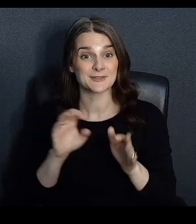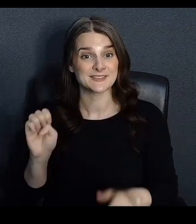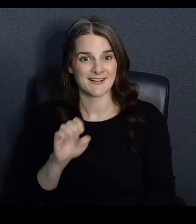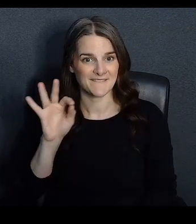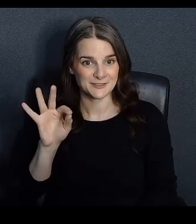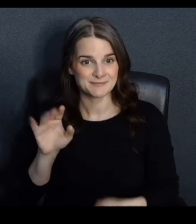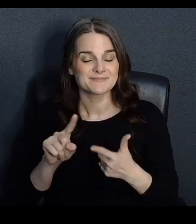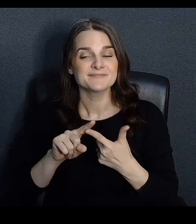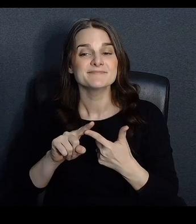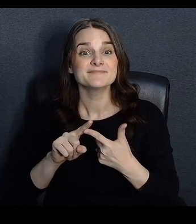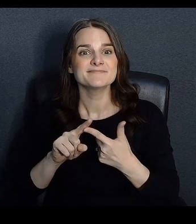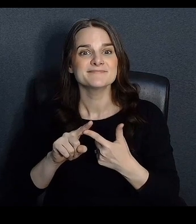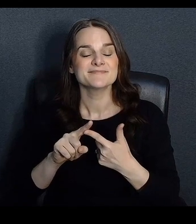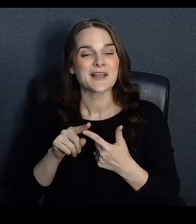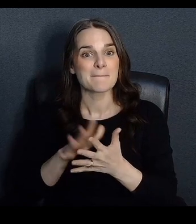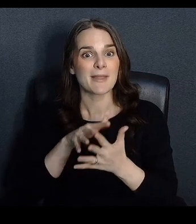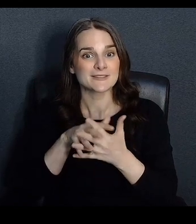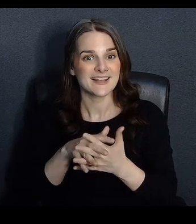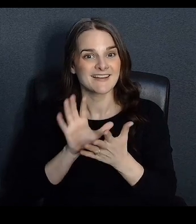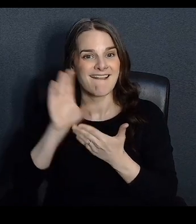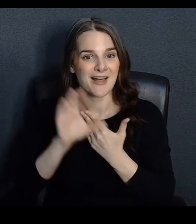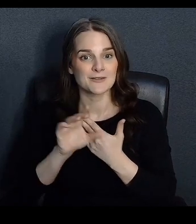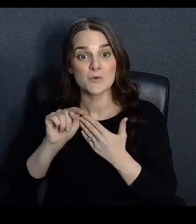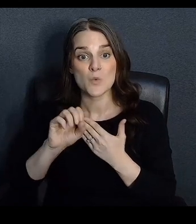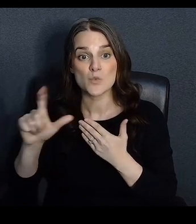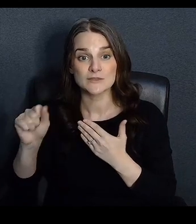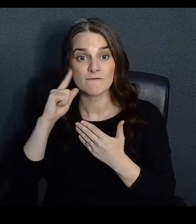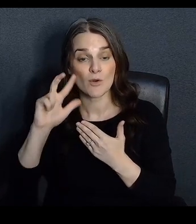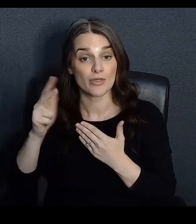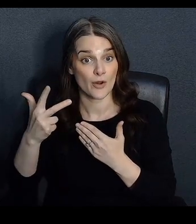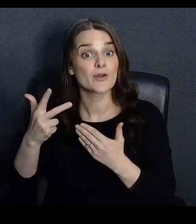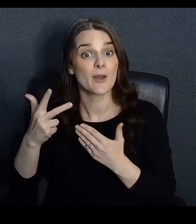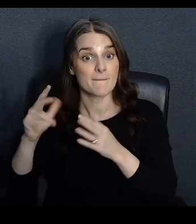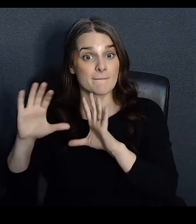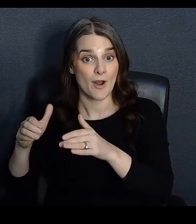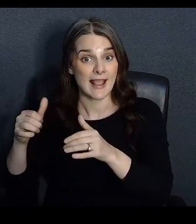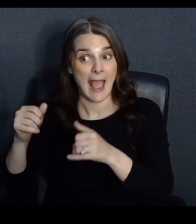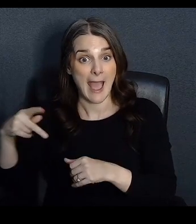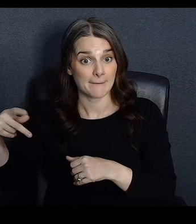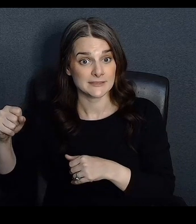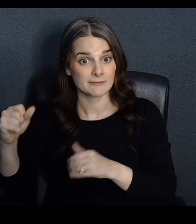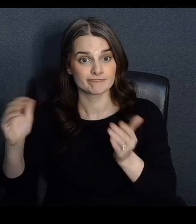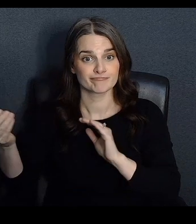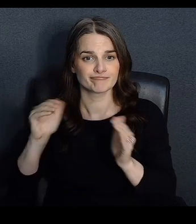the features of built-in calendar tools to third-party apps. And I'm going to show lots of examples.